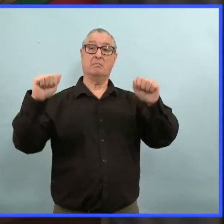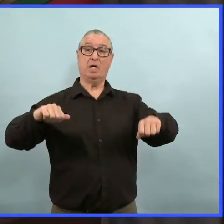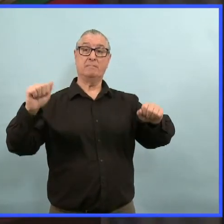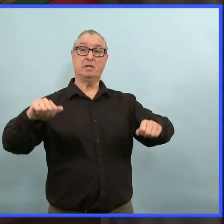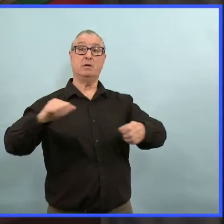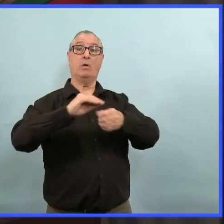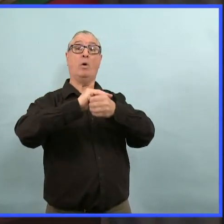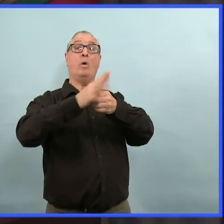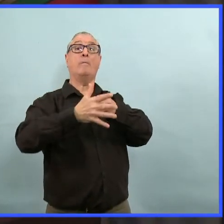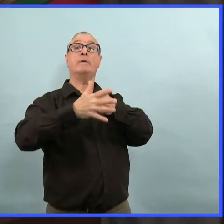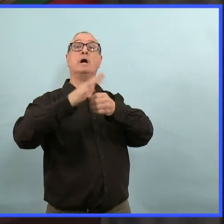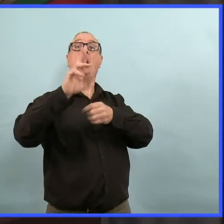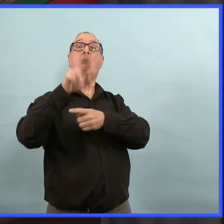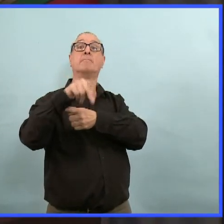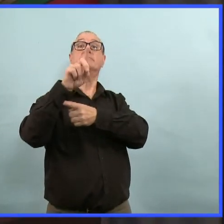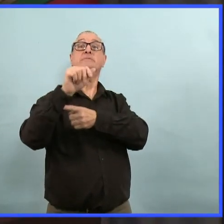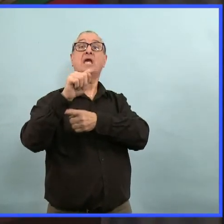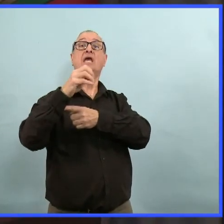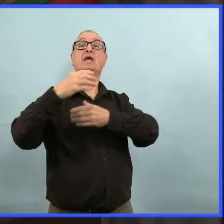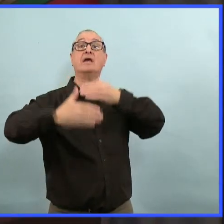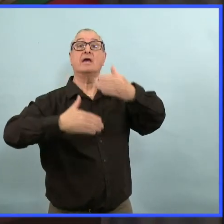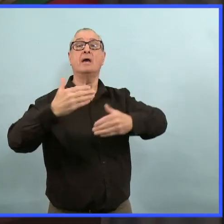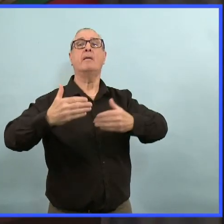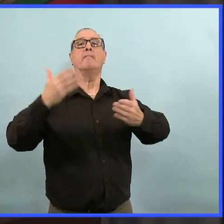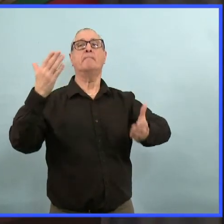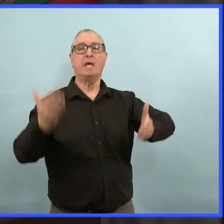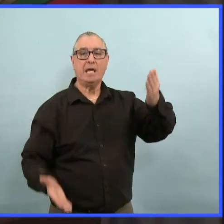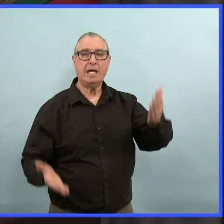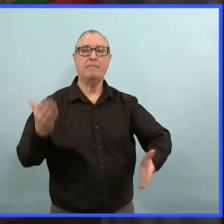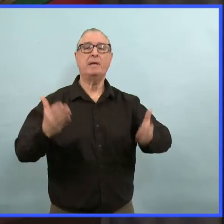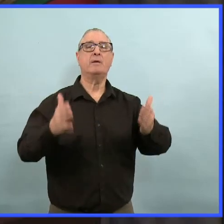and press conferences will be held as deemed necessary